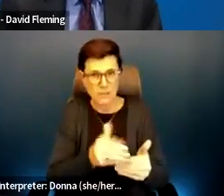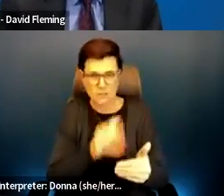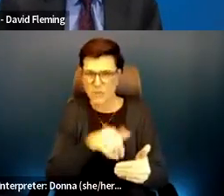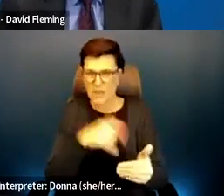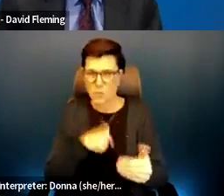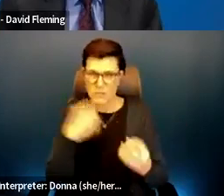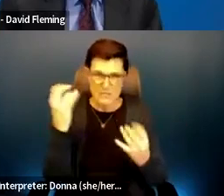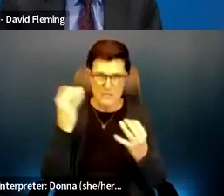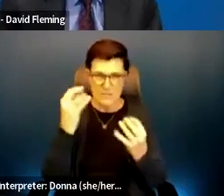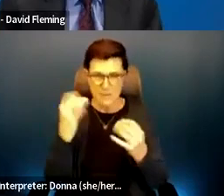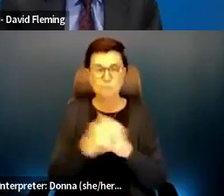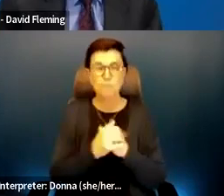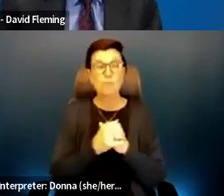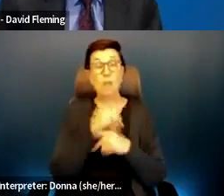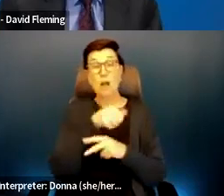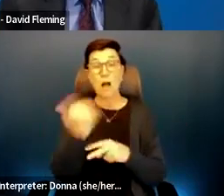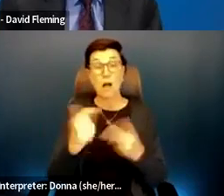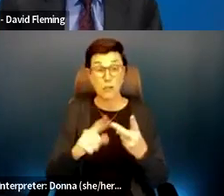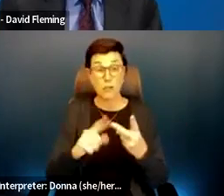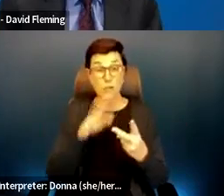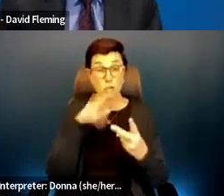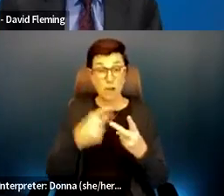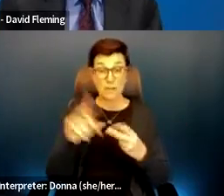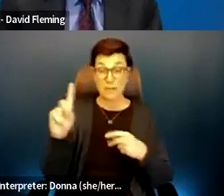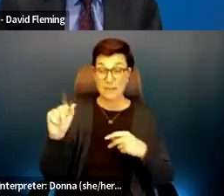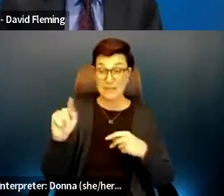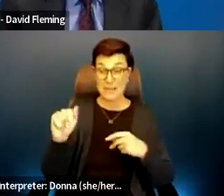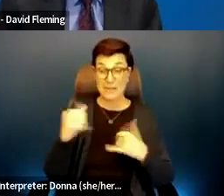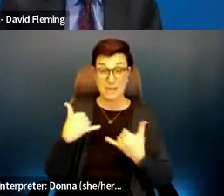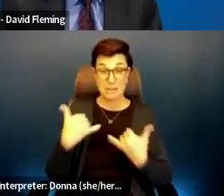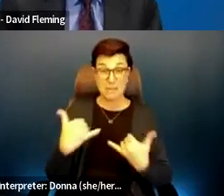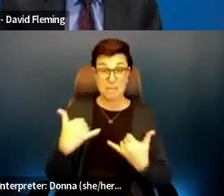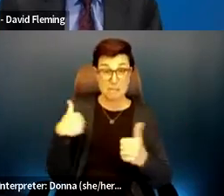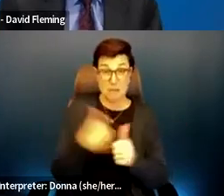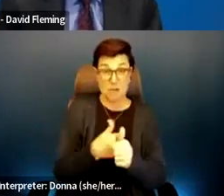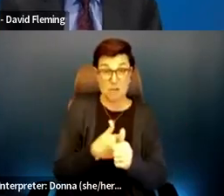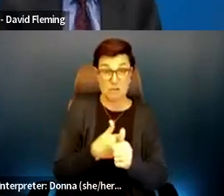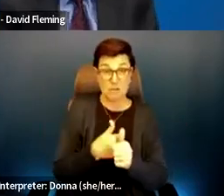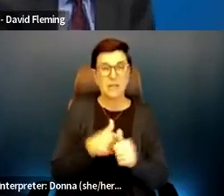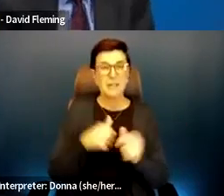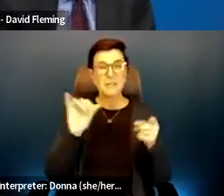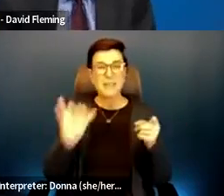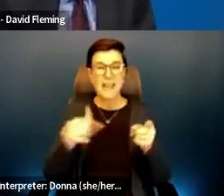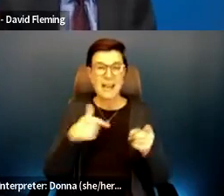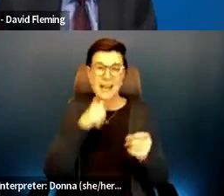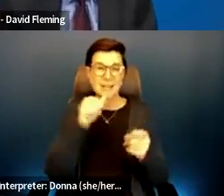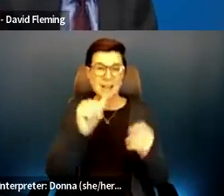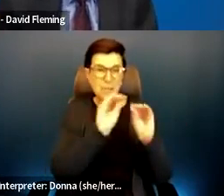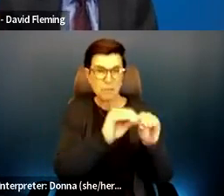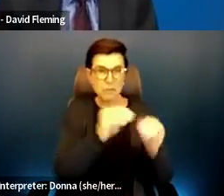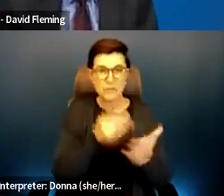data modernization, did not list funding in the slide because the funding has not rolled out here yet,